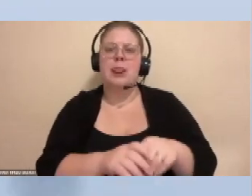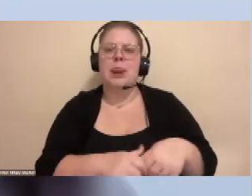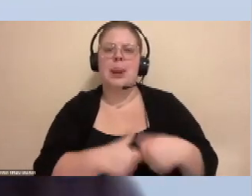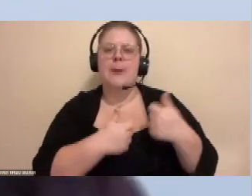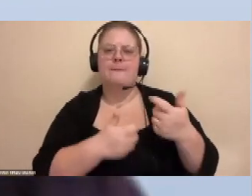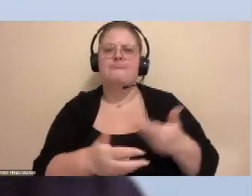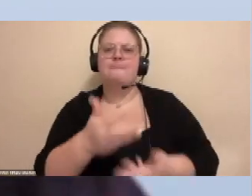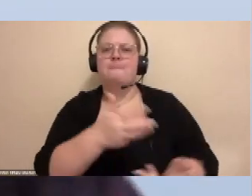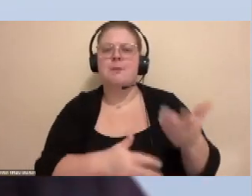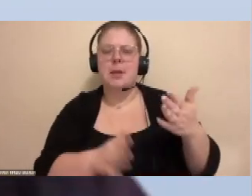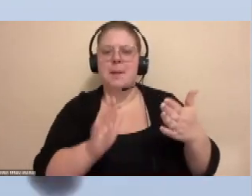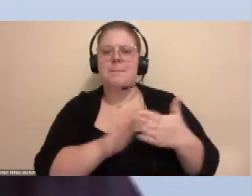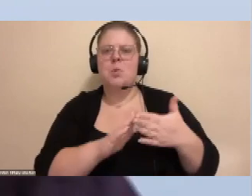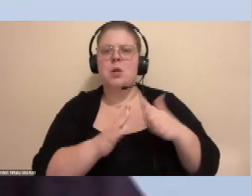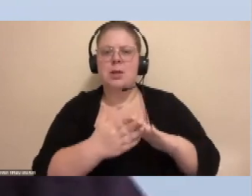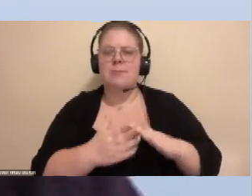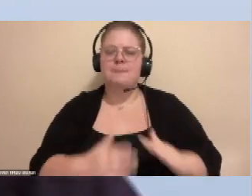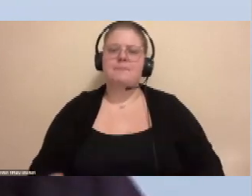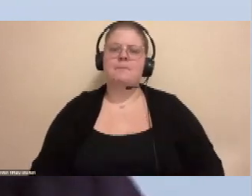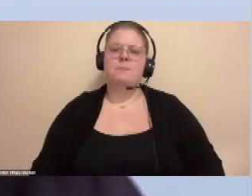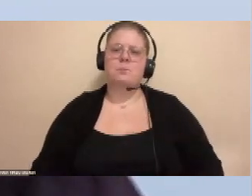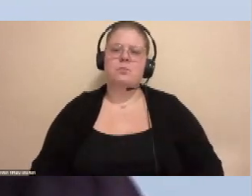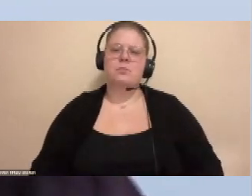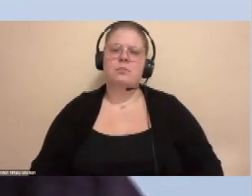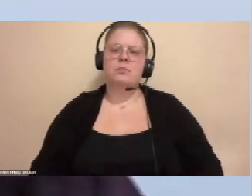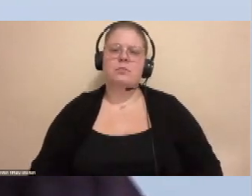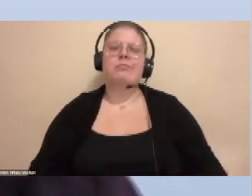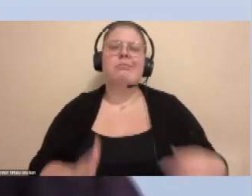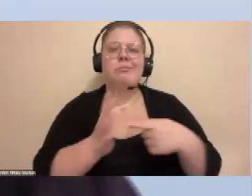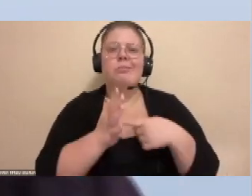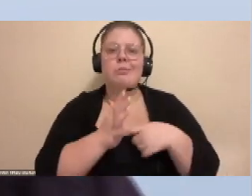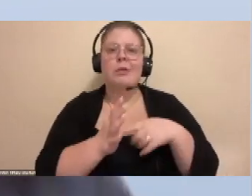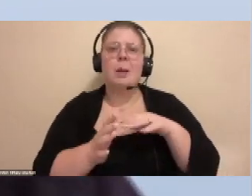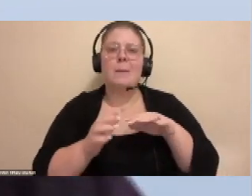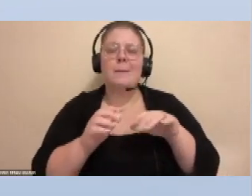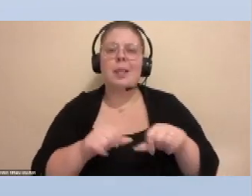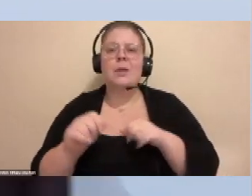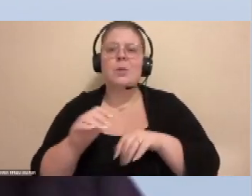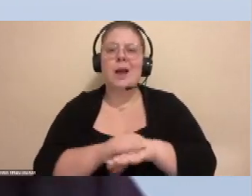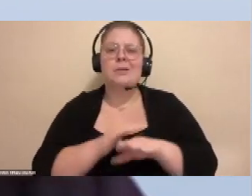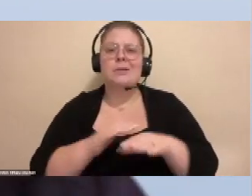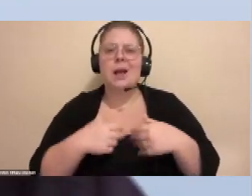of the ability to get healthcare, ability to perform,